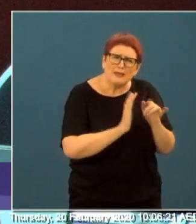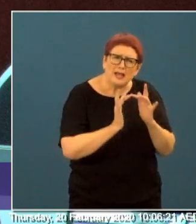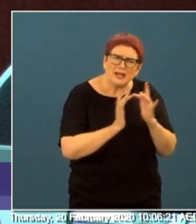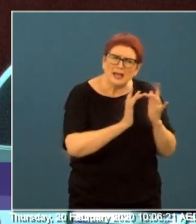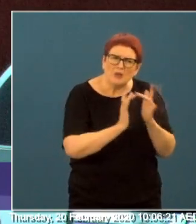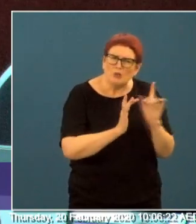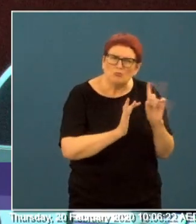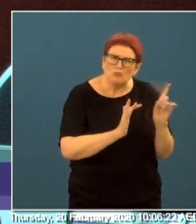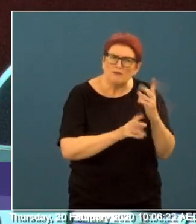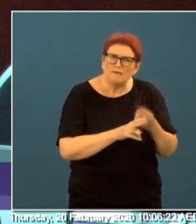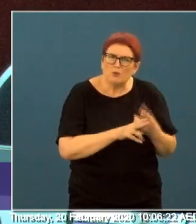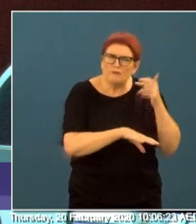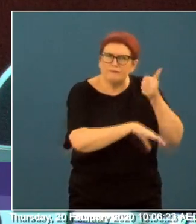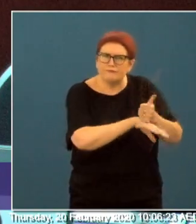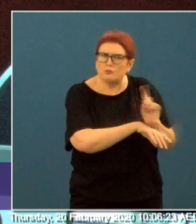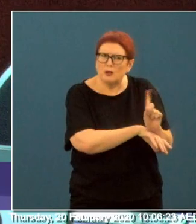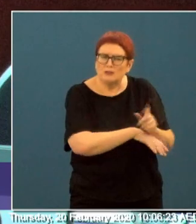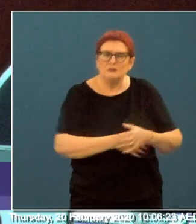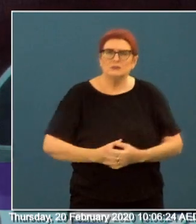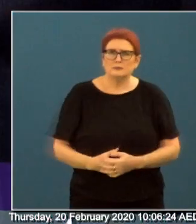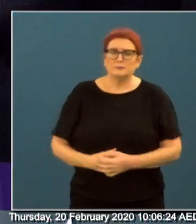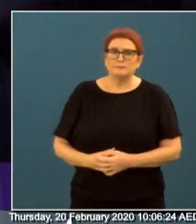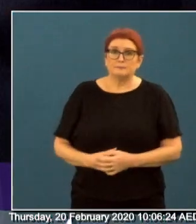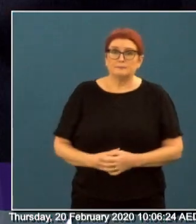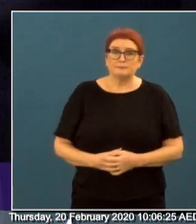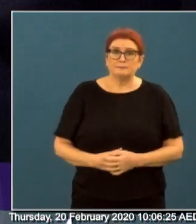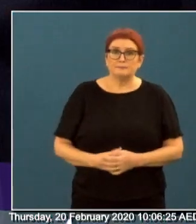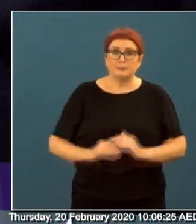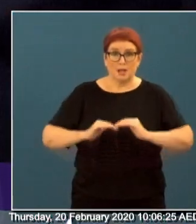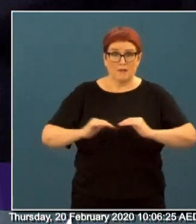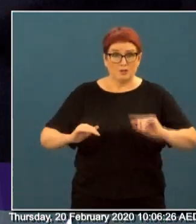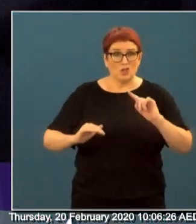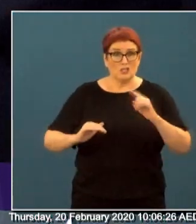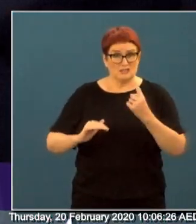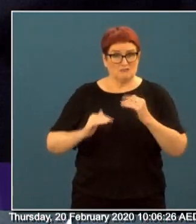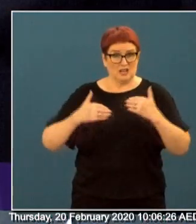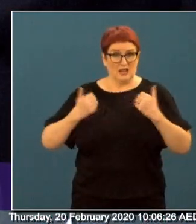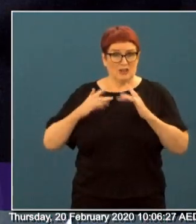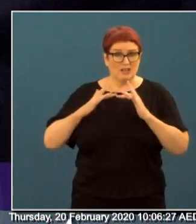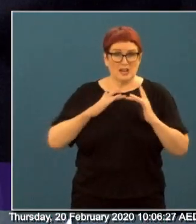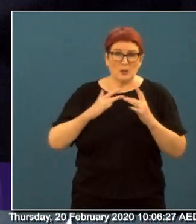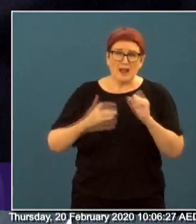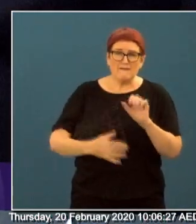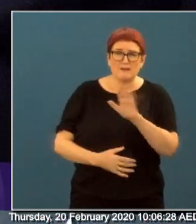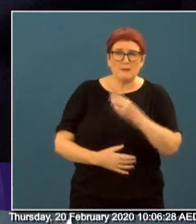what their purpose is and what they do? Primary Health Networks, of which there are 30 or so, I think,